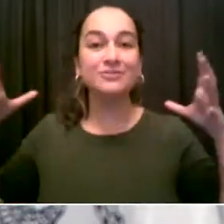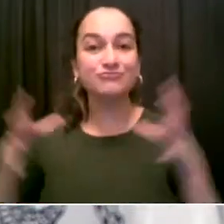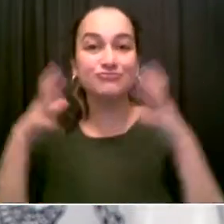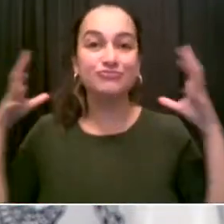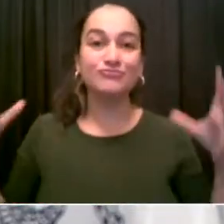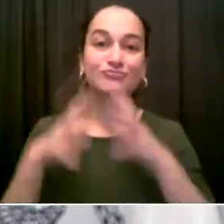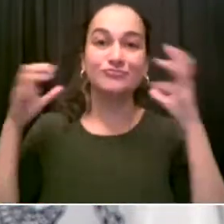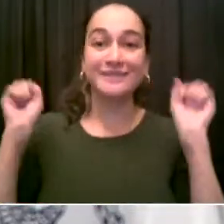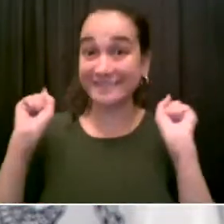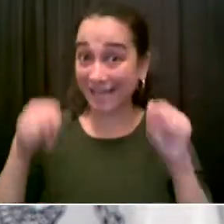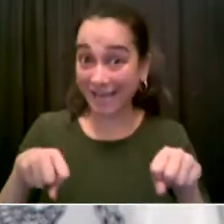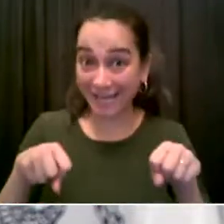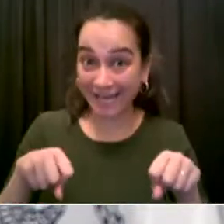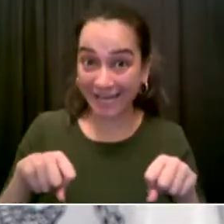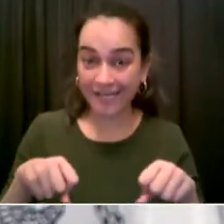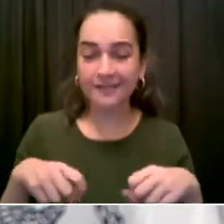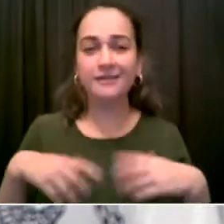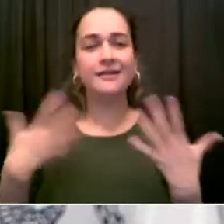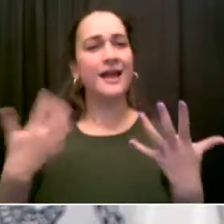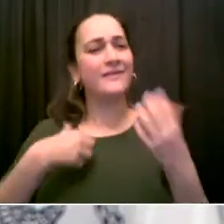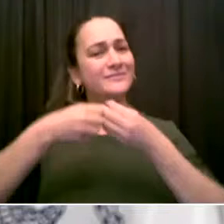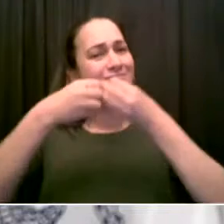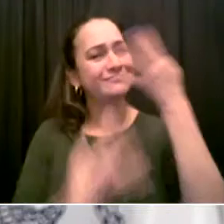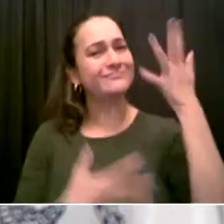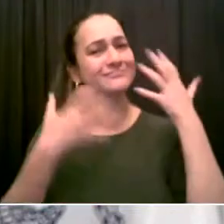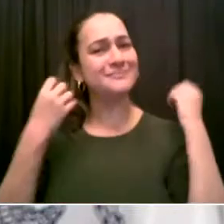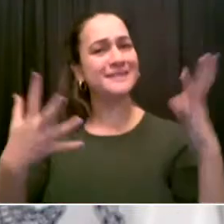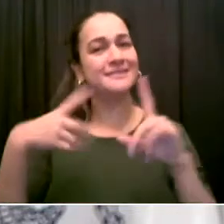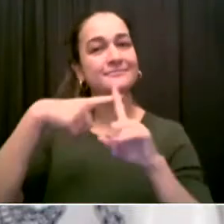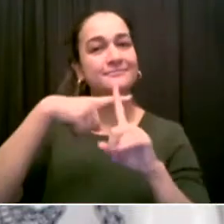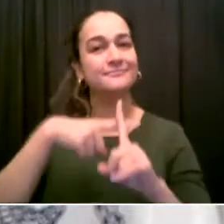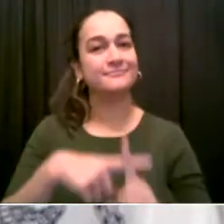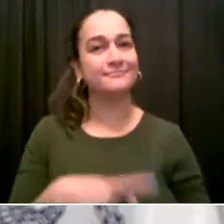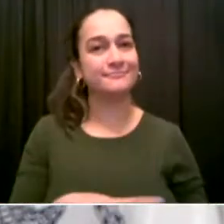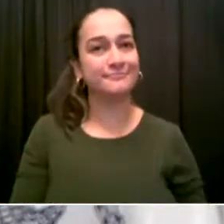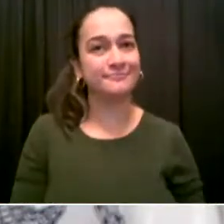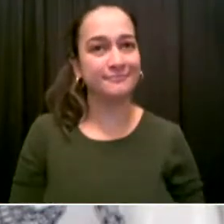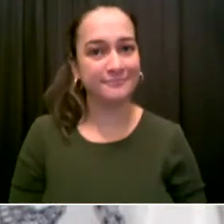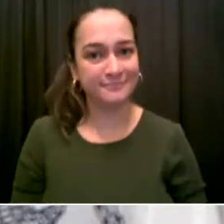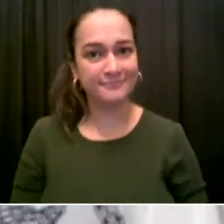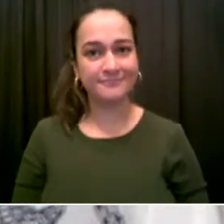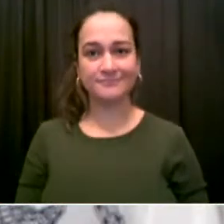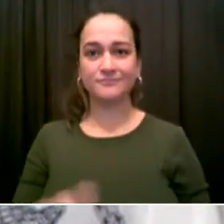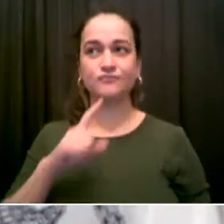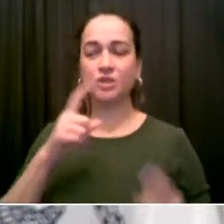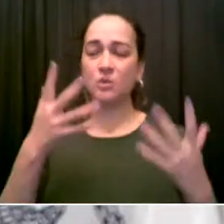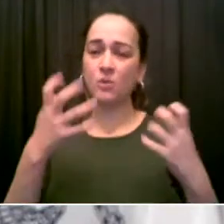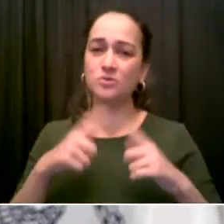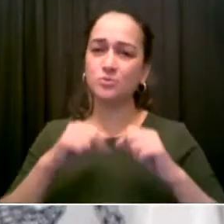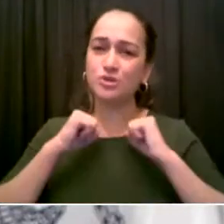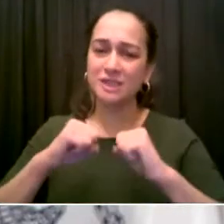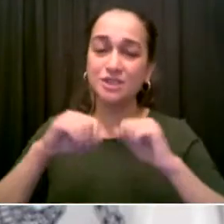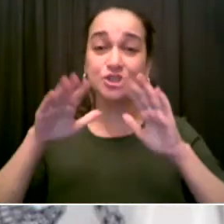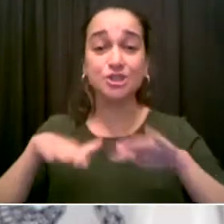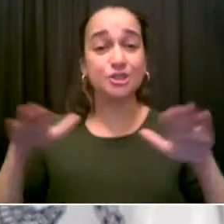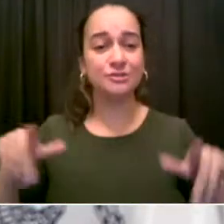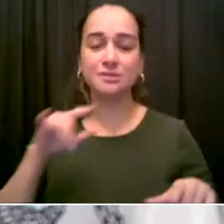CVACAINTED. PARENTS WANT TO PROTECT THEIR KIDS AND I THINK THAT WILL DRIVE TE HNUMBERS UP TOO.